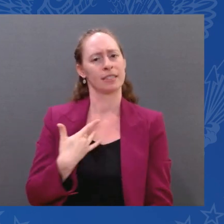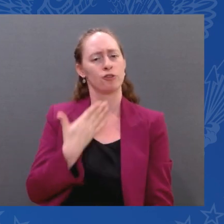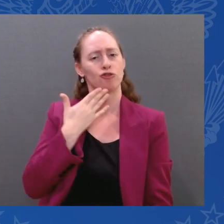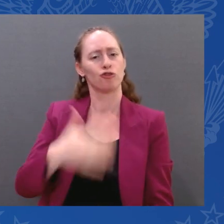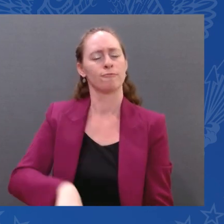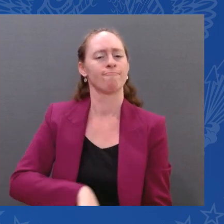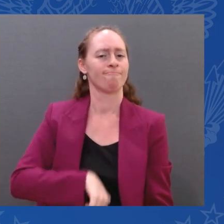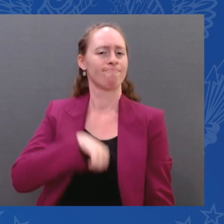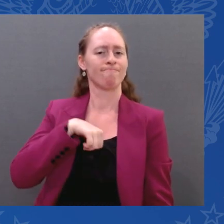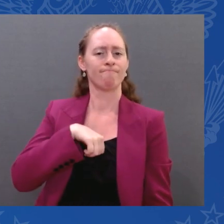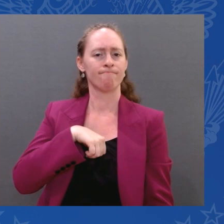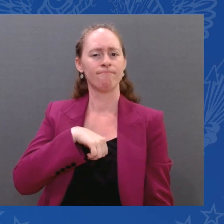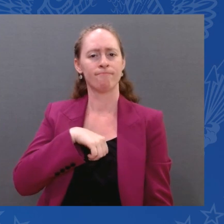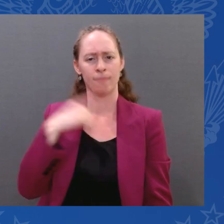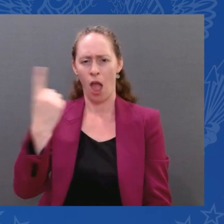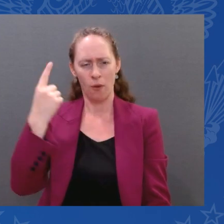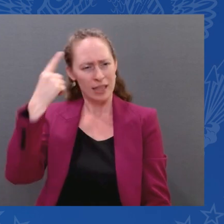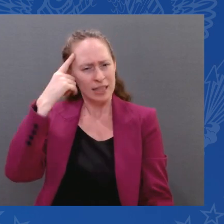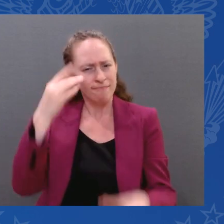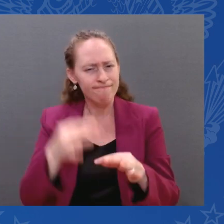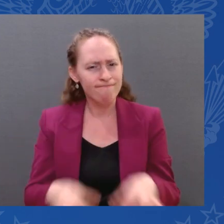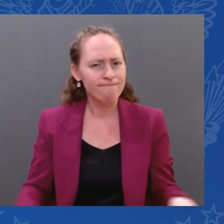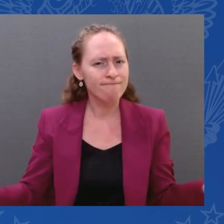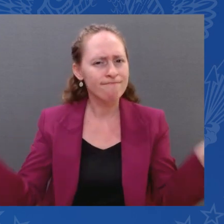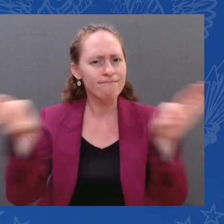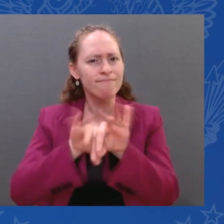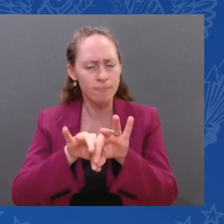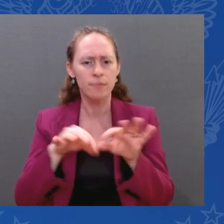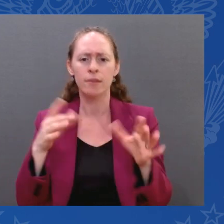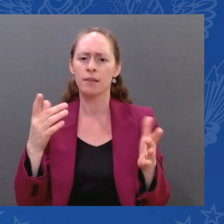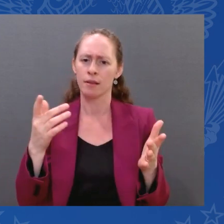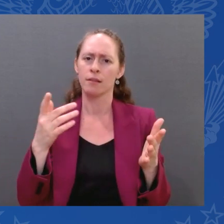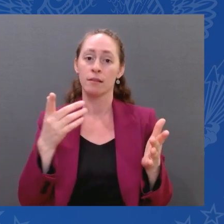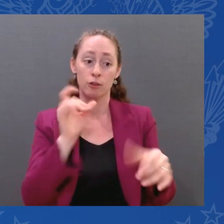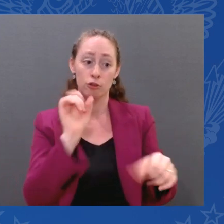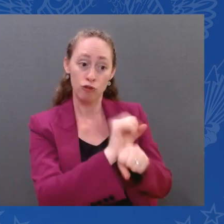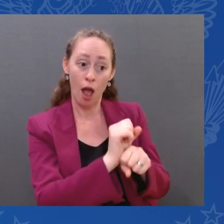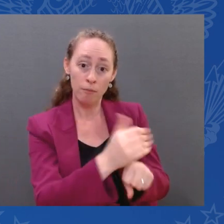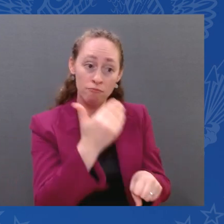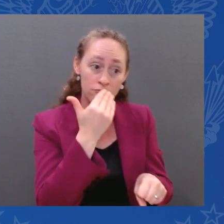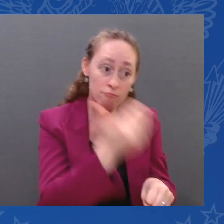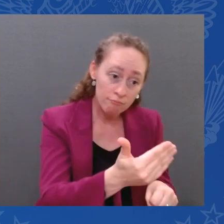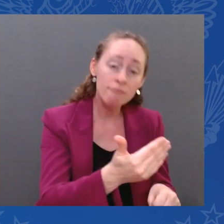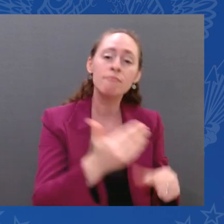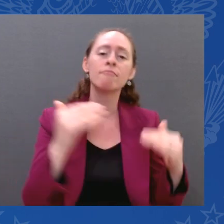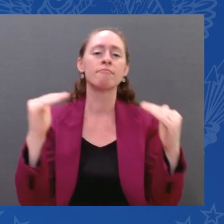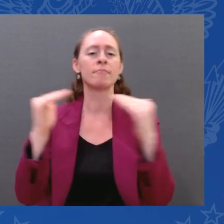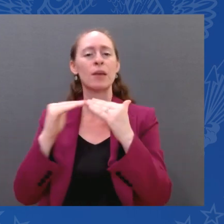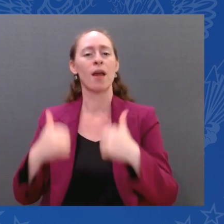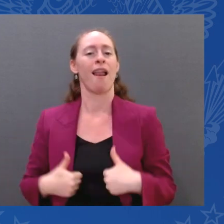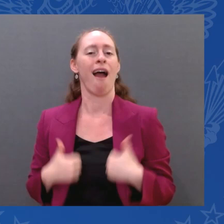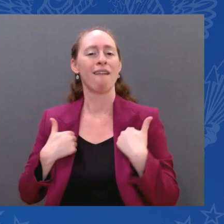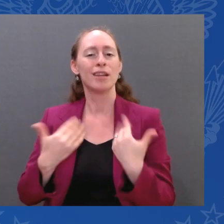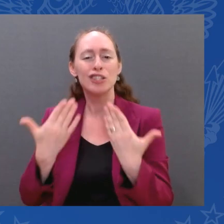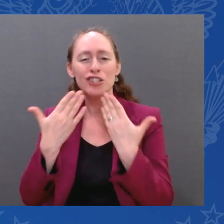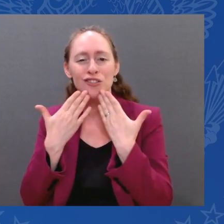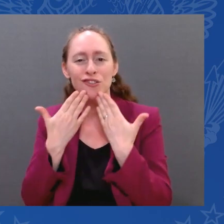And his work was fierce. Always trying to do the right thing for working people, fighting for and protecting their wages,